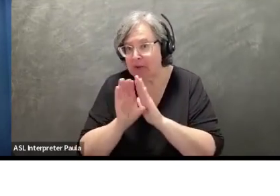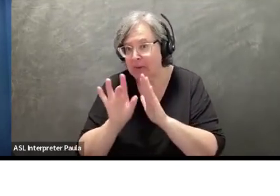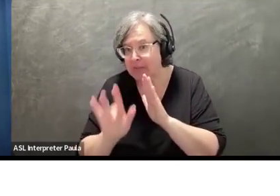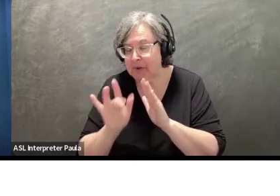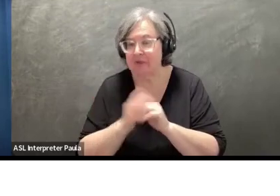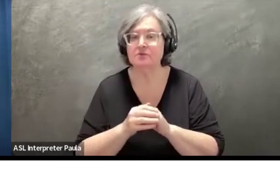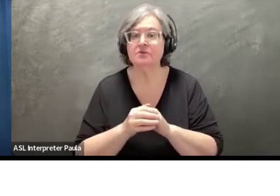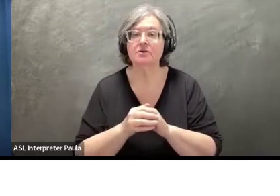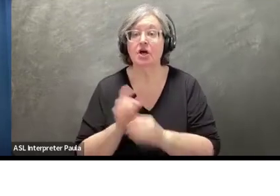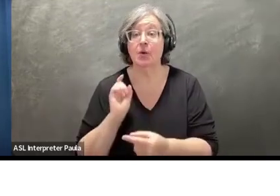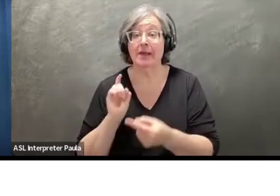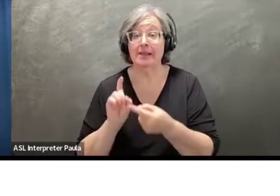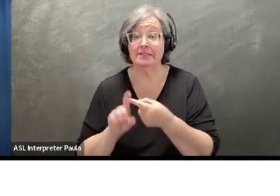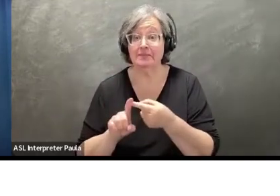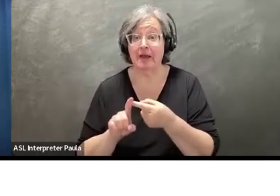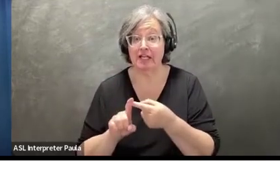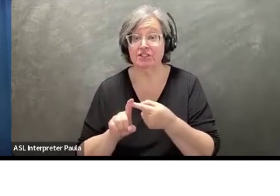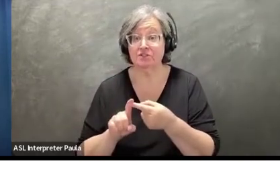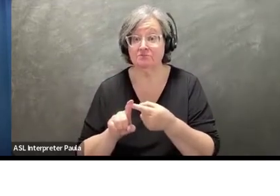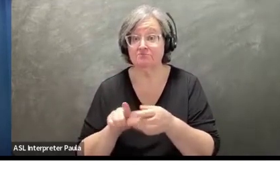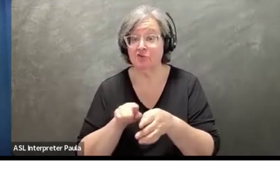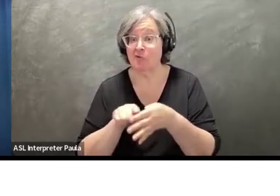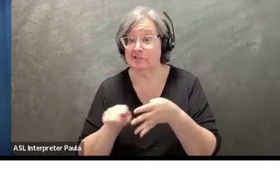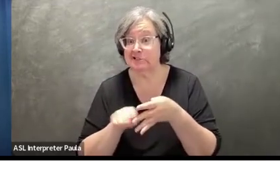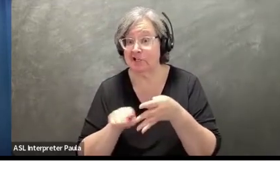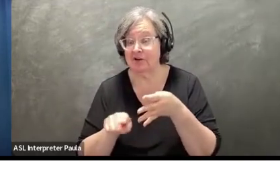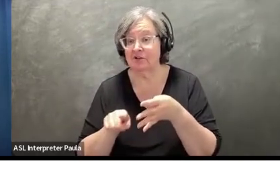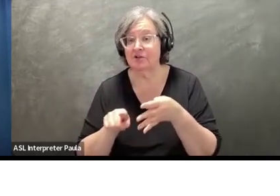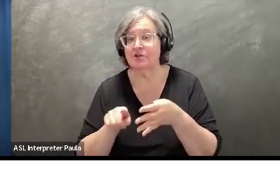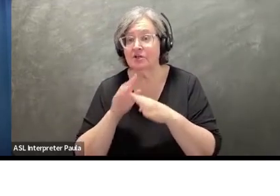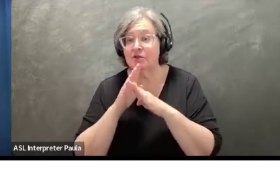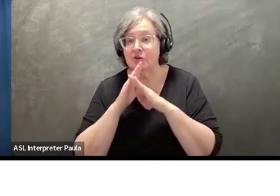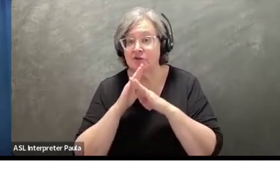Spanish channel, please silence the original audio, and now I